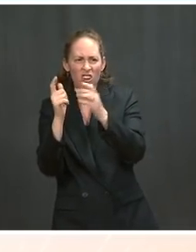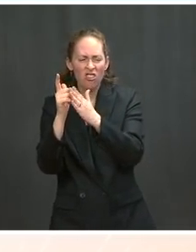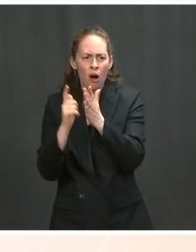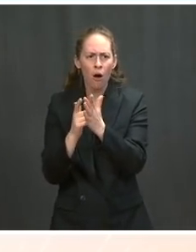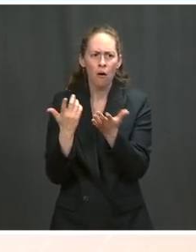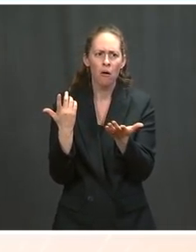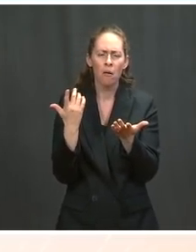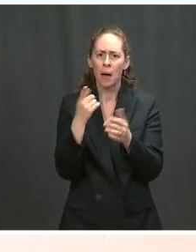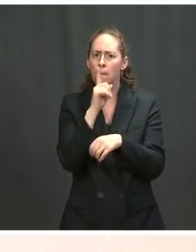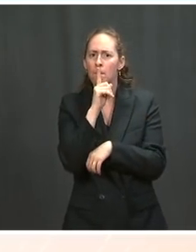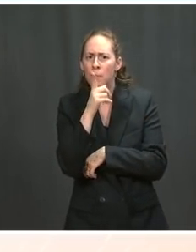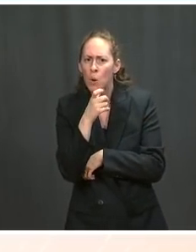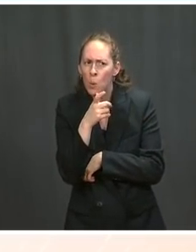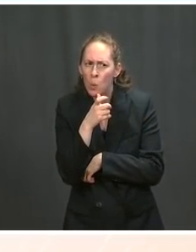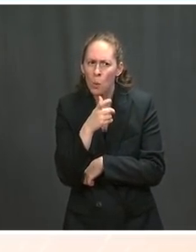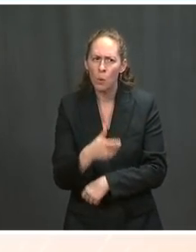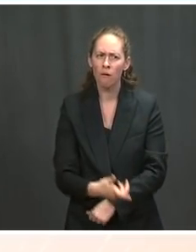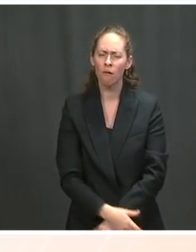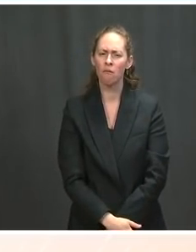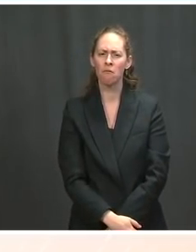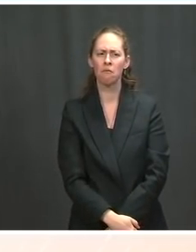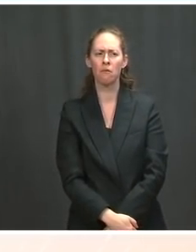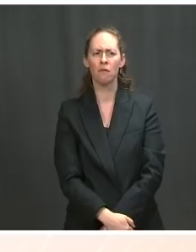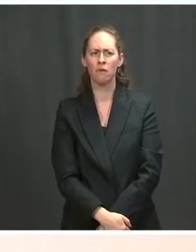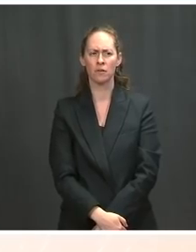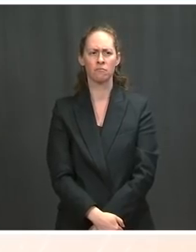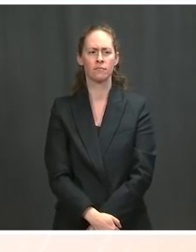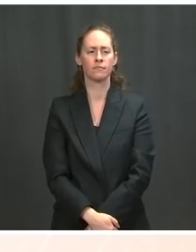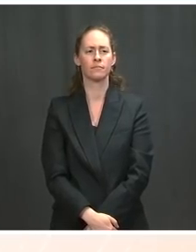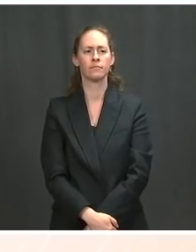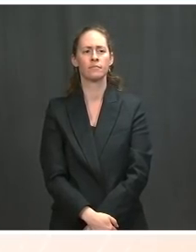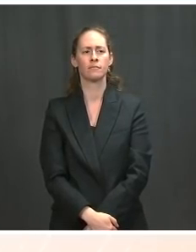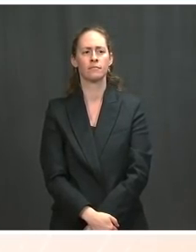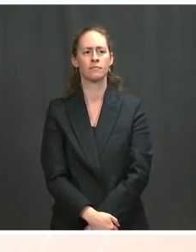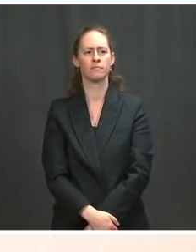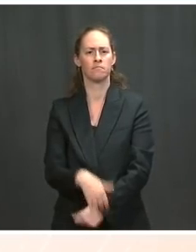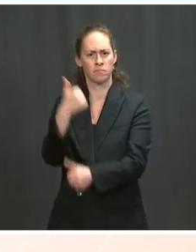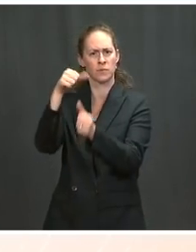In fact, Treasury Department went beyond that last year; they said that there could be sanctions